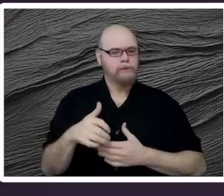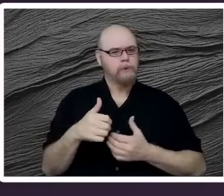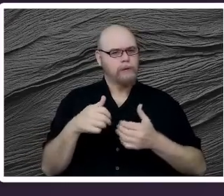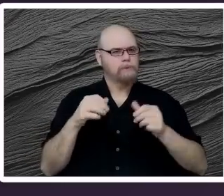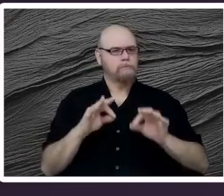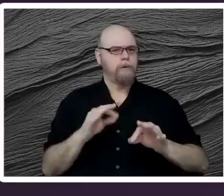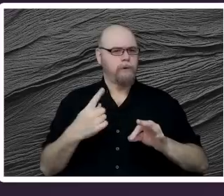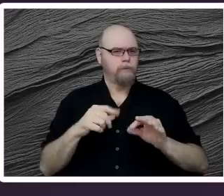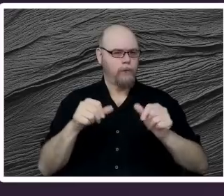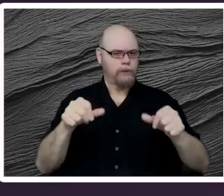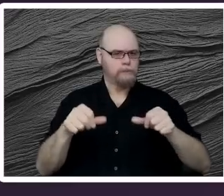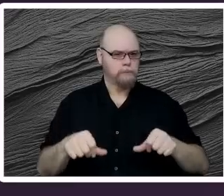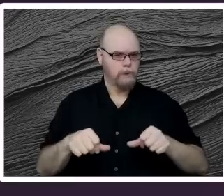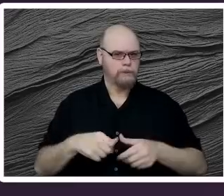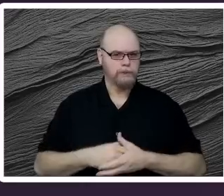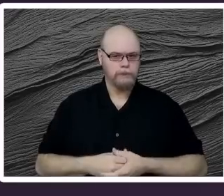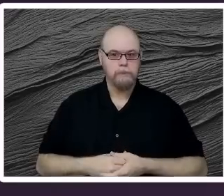Kathrin Halpern: That's fantastic. Thank you so much for sharing